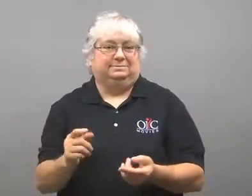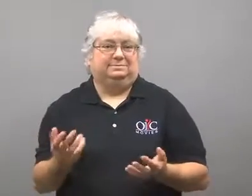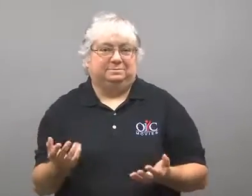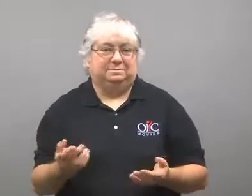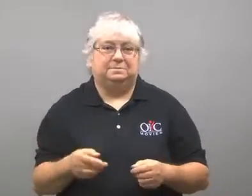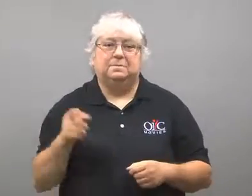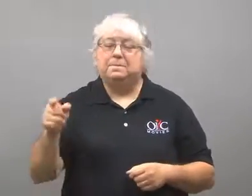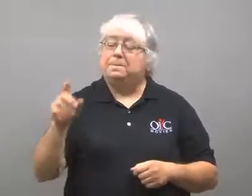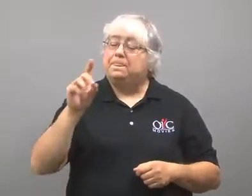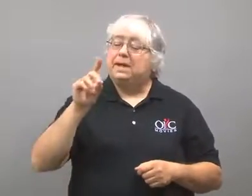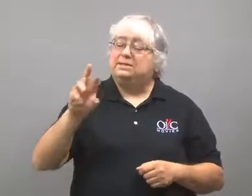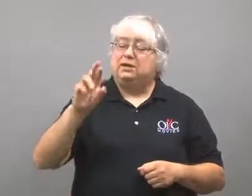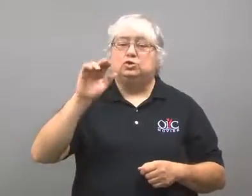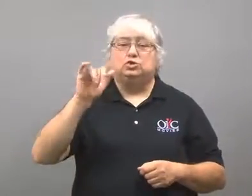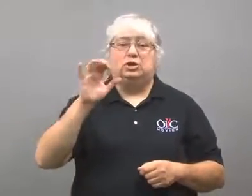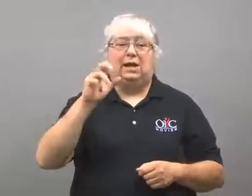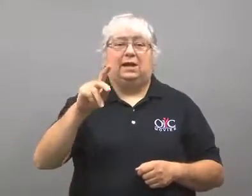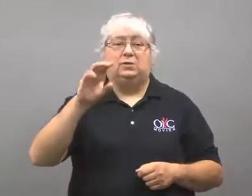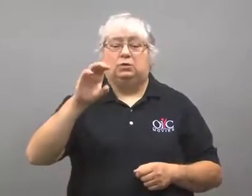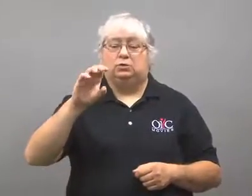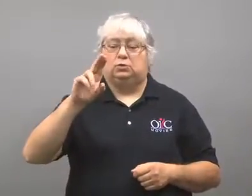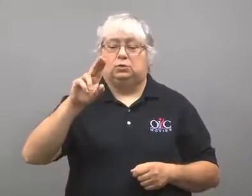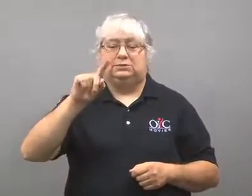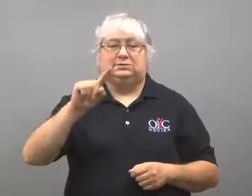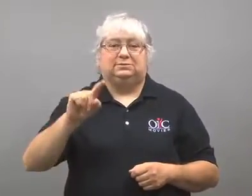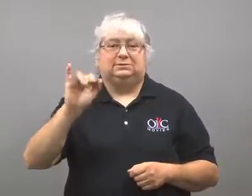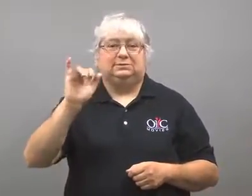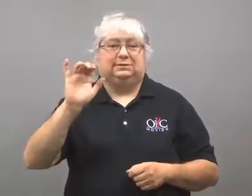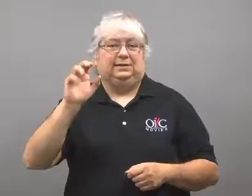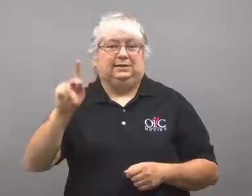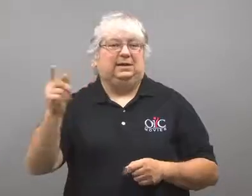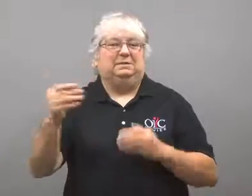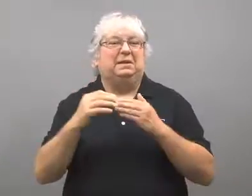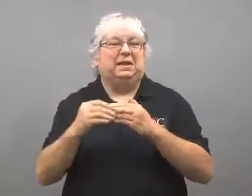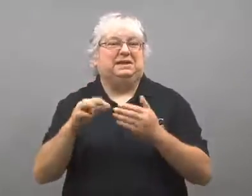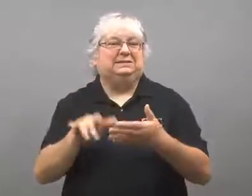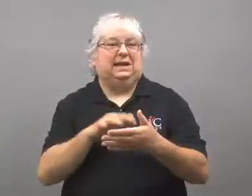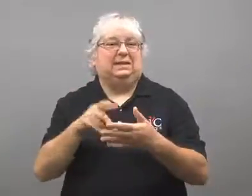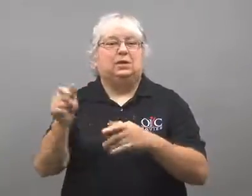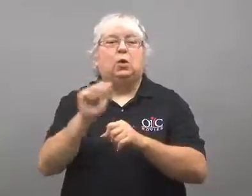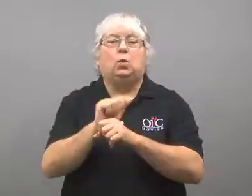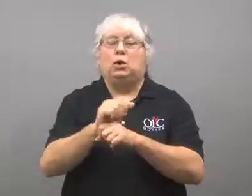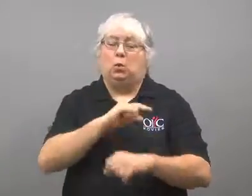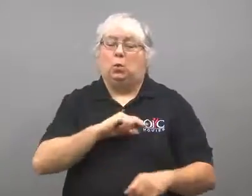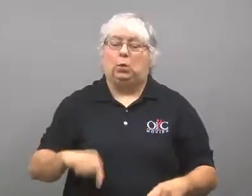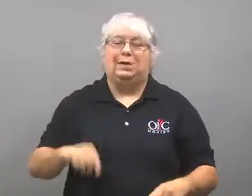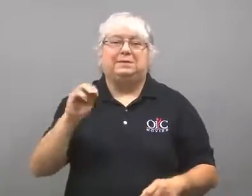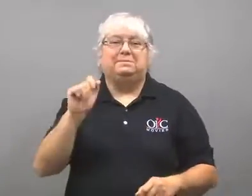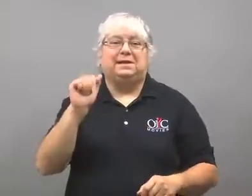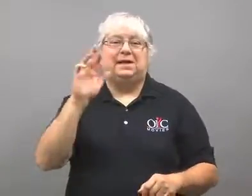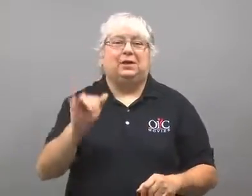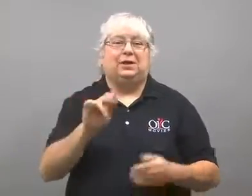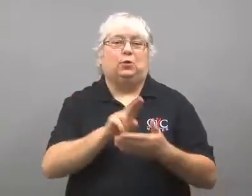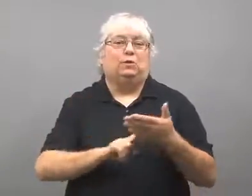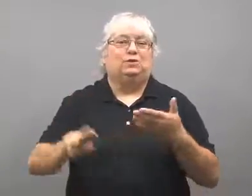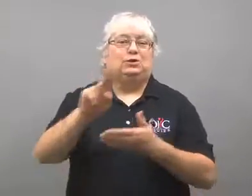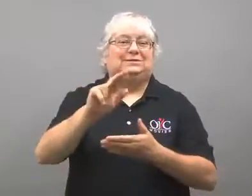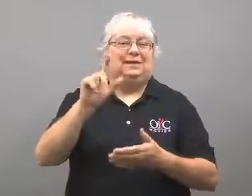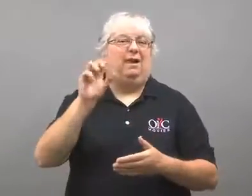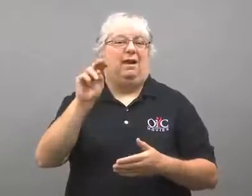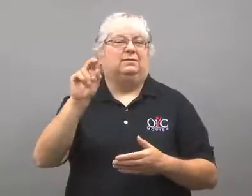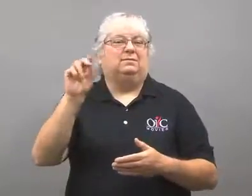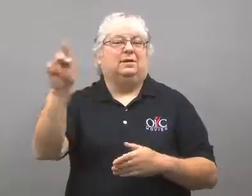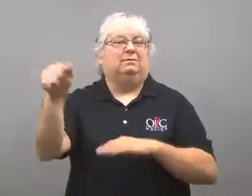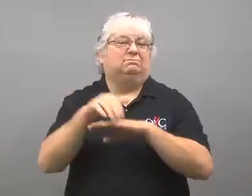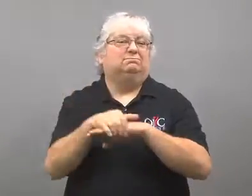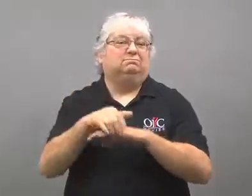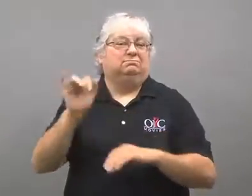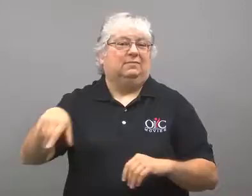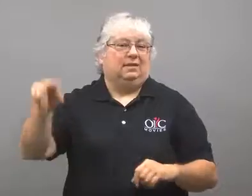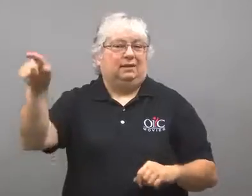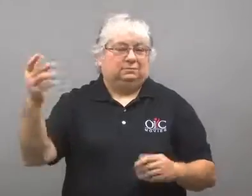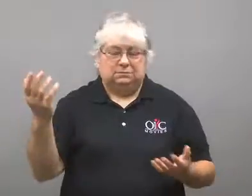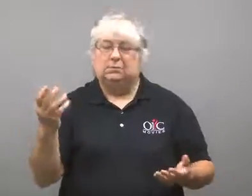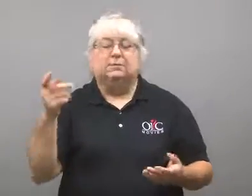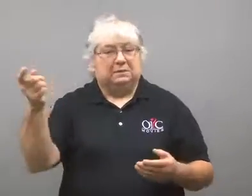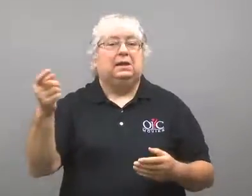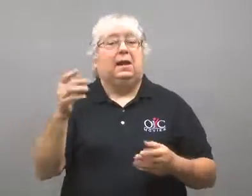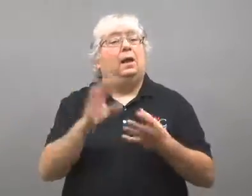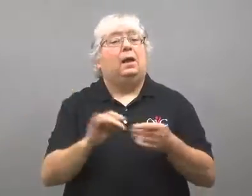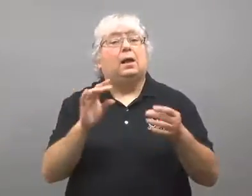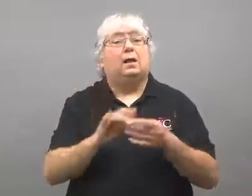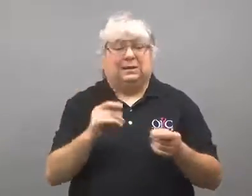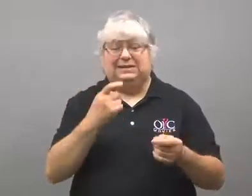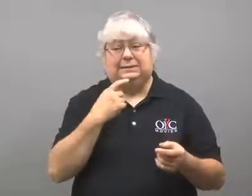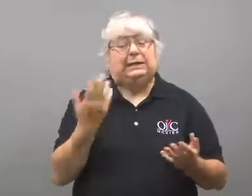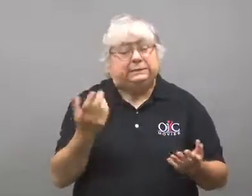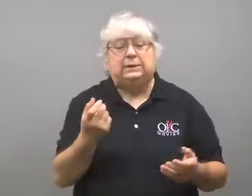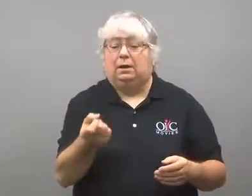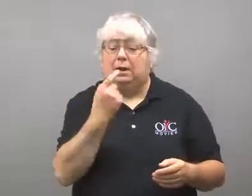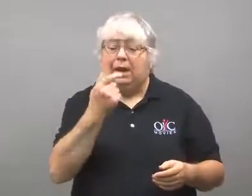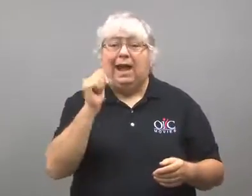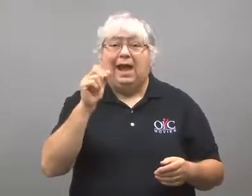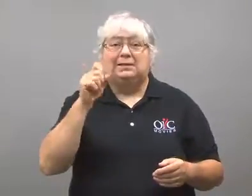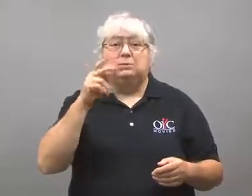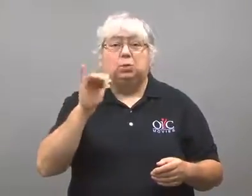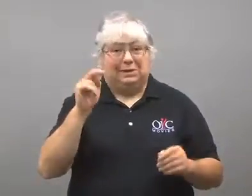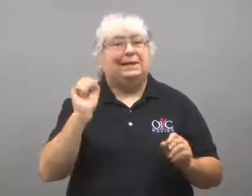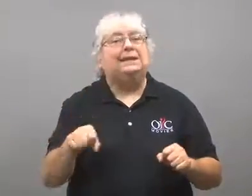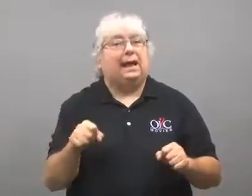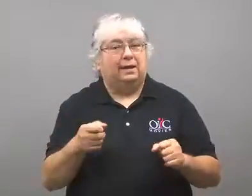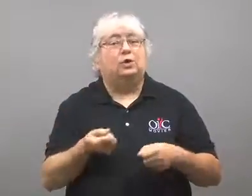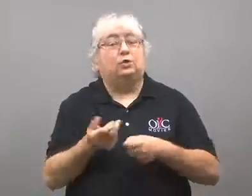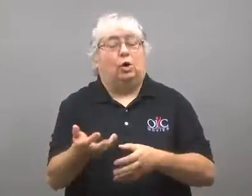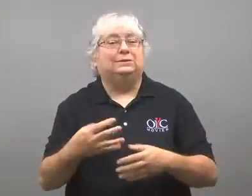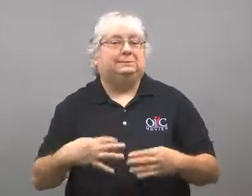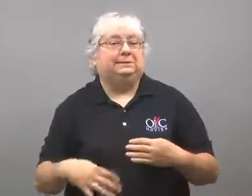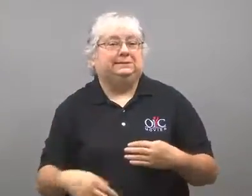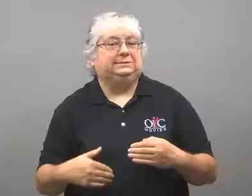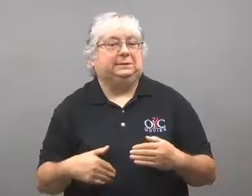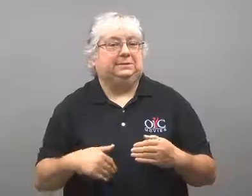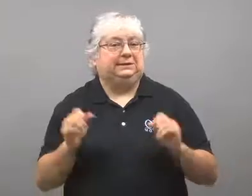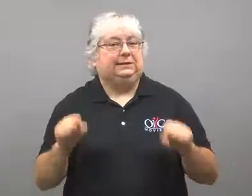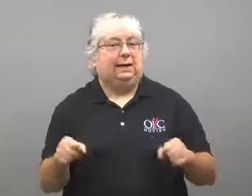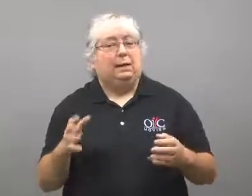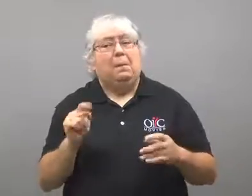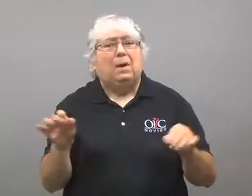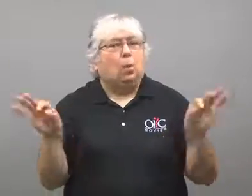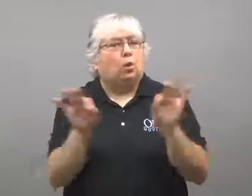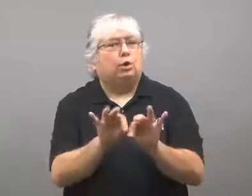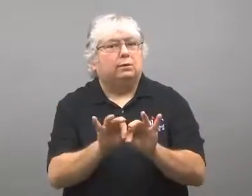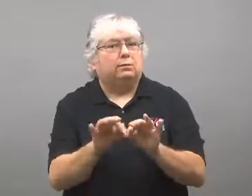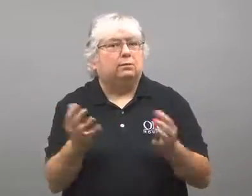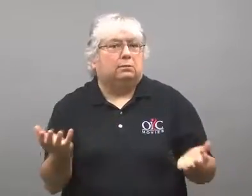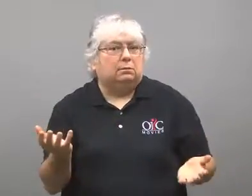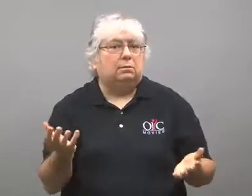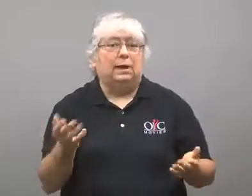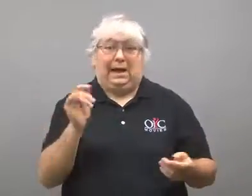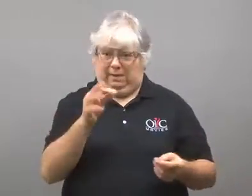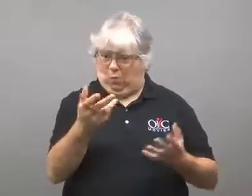Dr. Jack Cuzick of the Queen Mary University of London led the study.